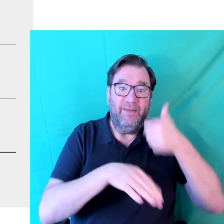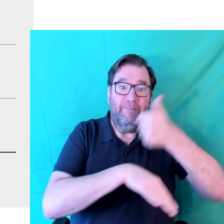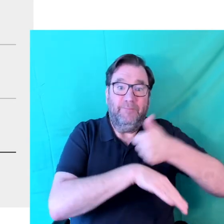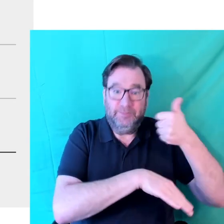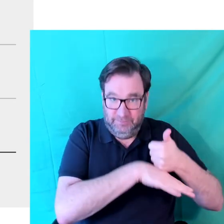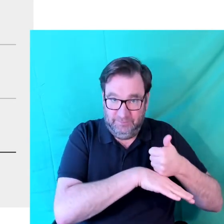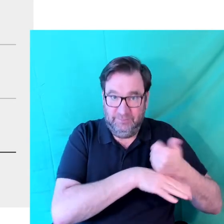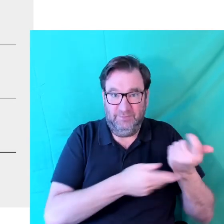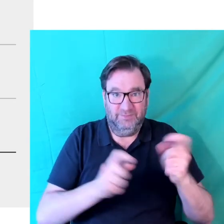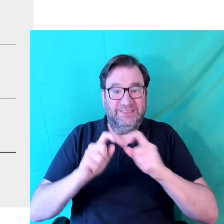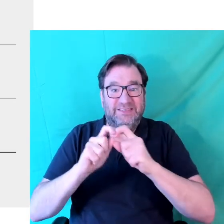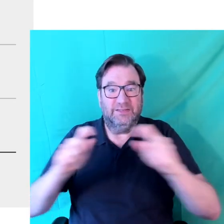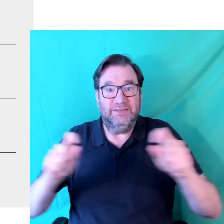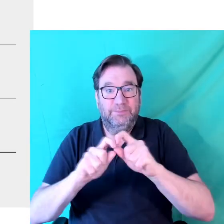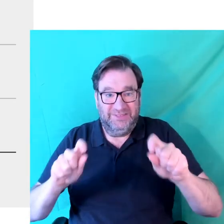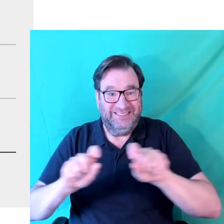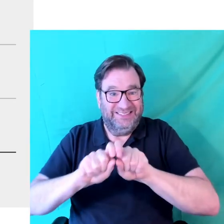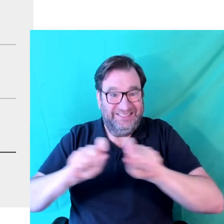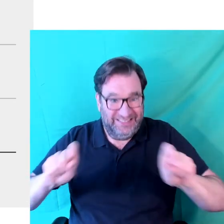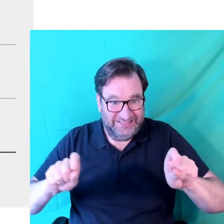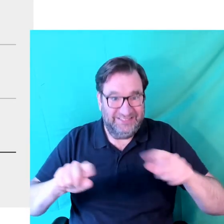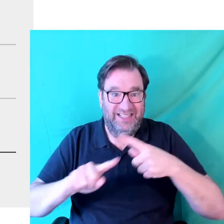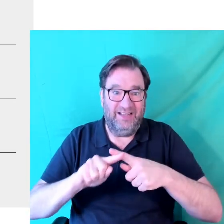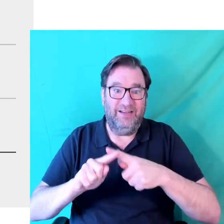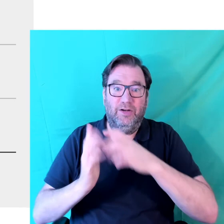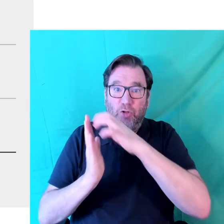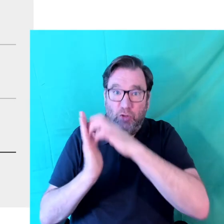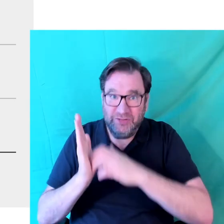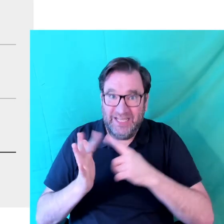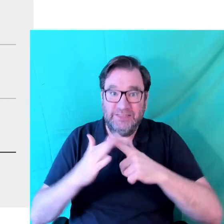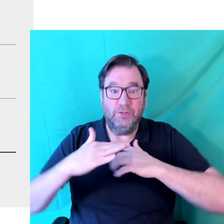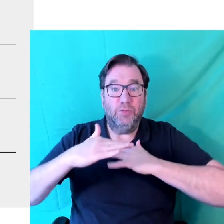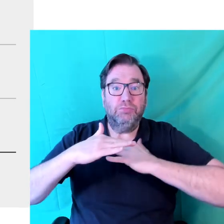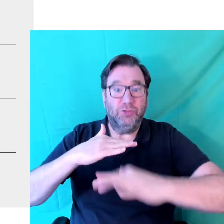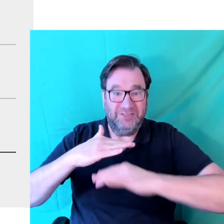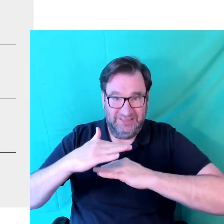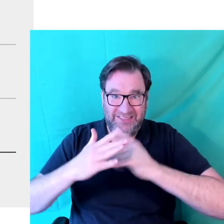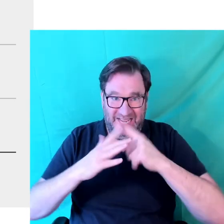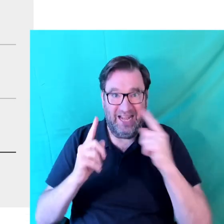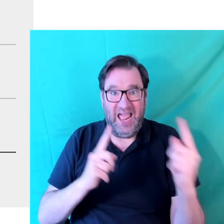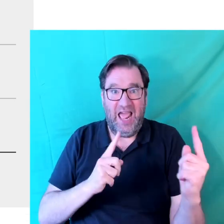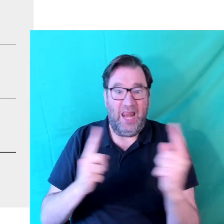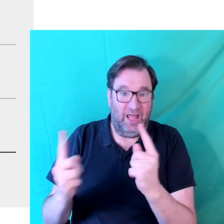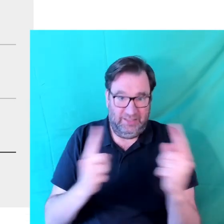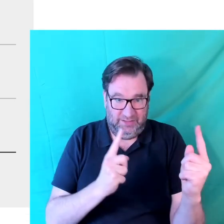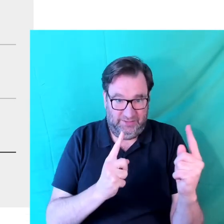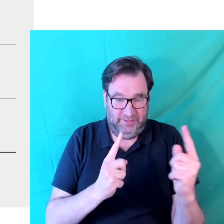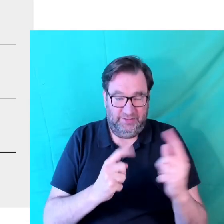both the subtitle text content and prosodic cues to align subtitles.